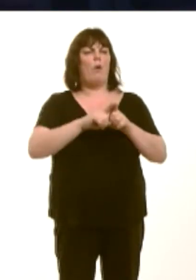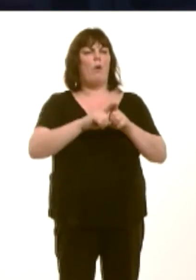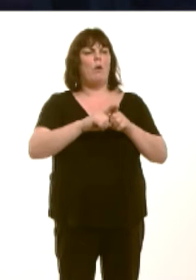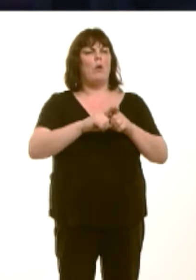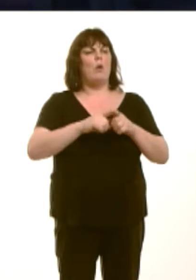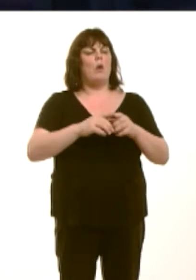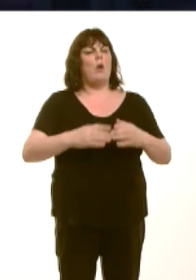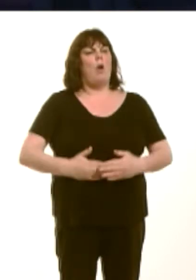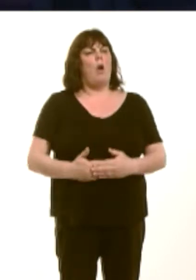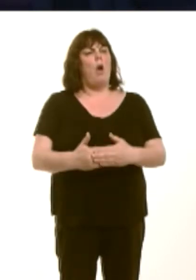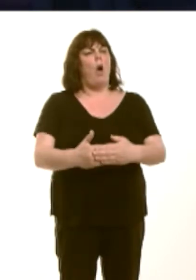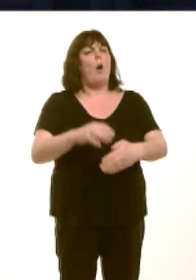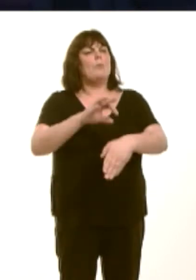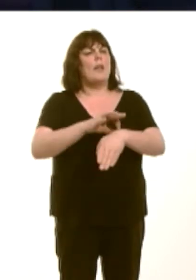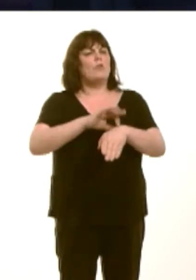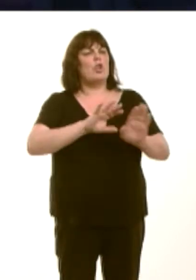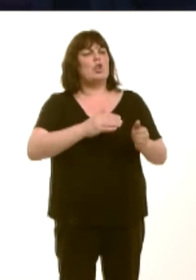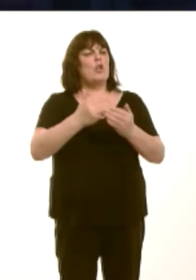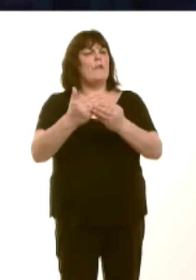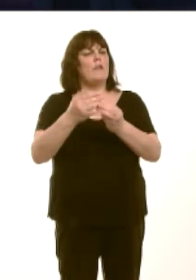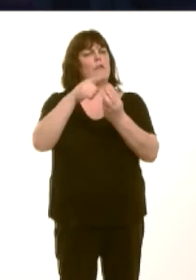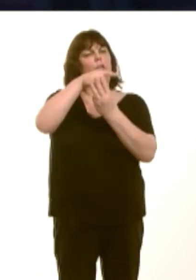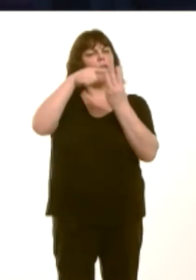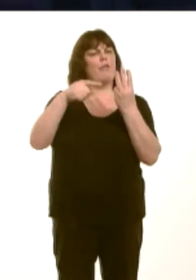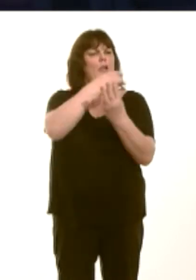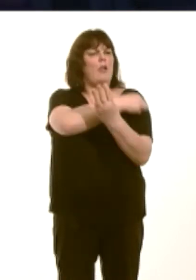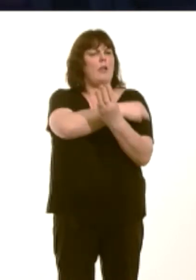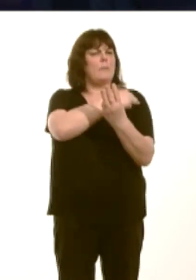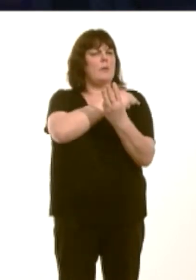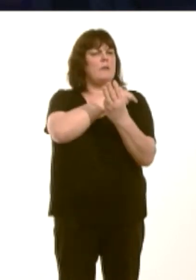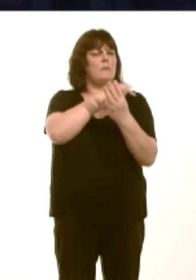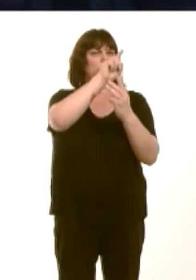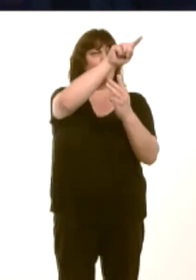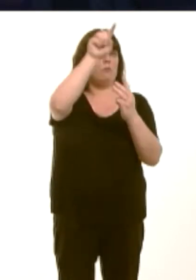across the three sites for the future, which is very different to what we were told as